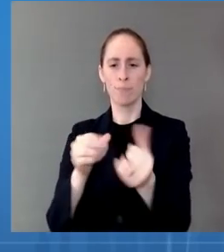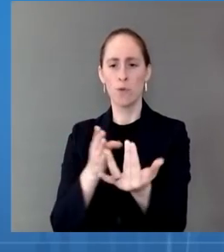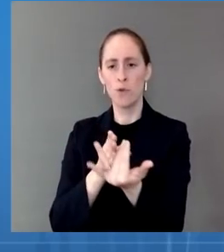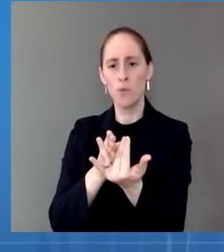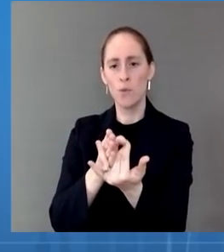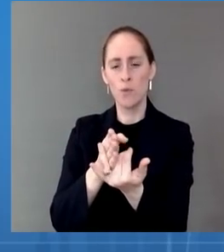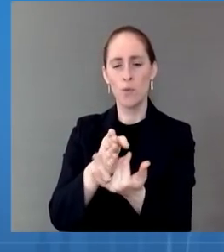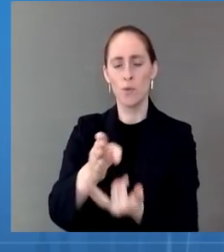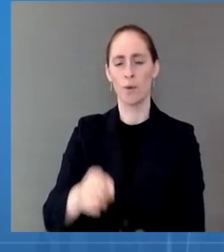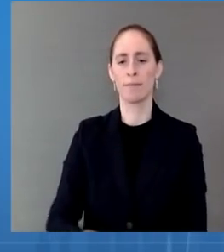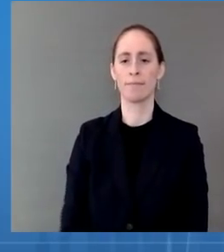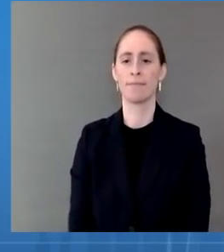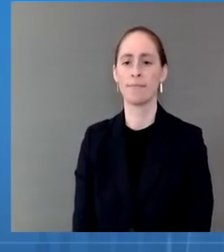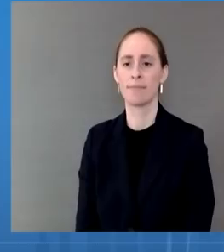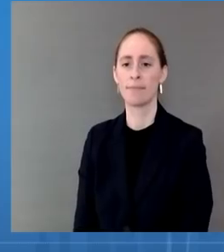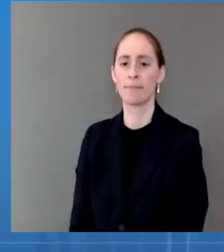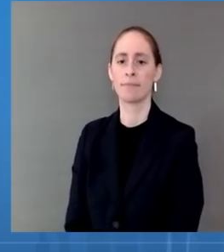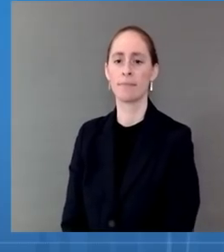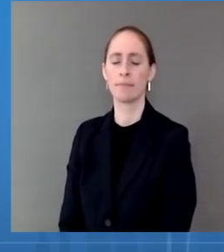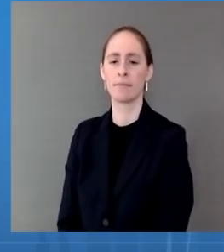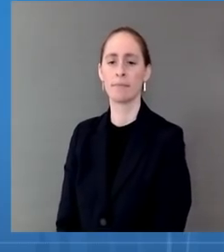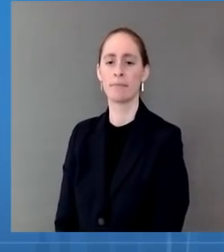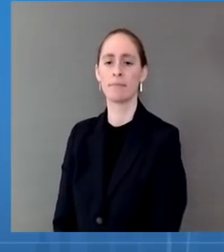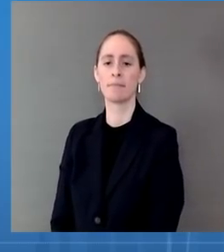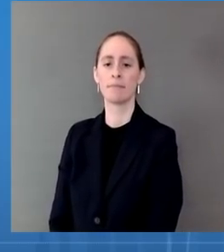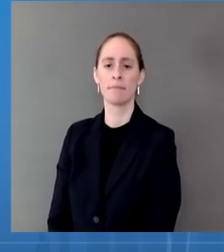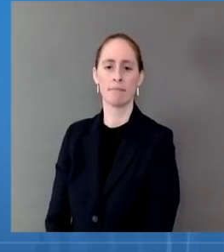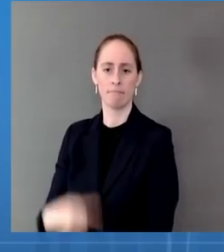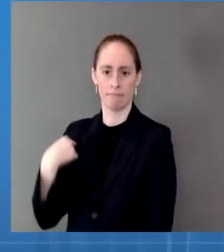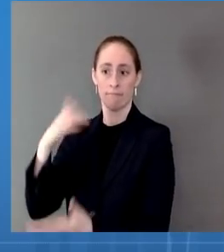We're getting the most shots in arms per day since May, seven months ago.